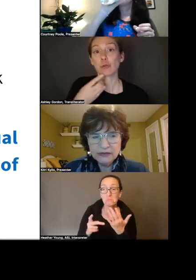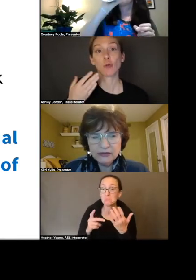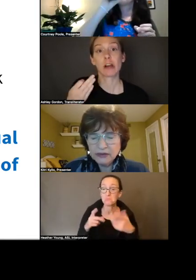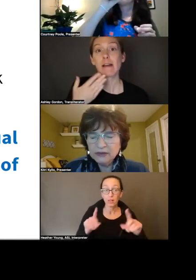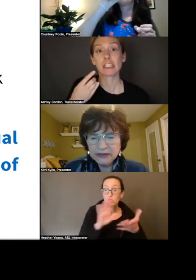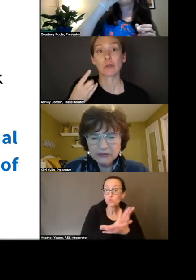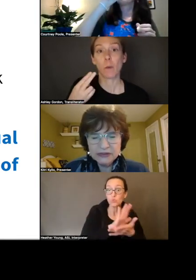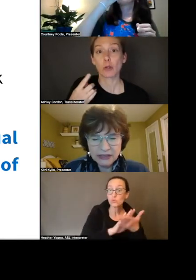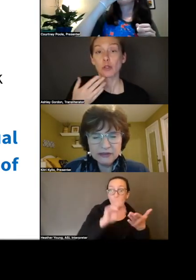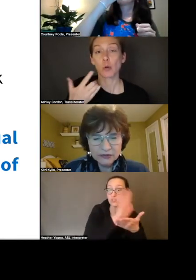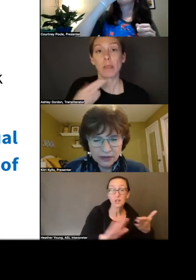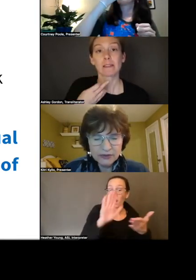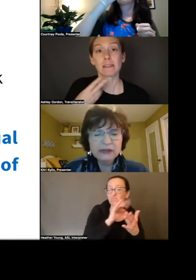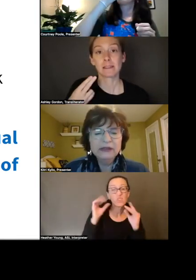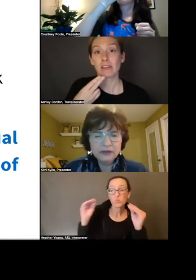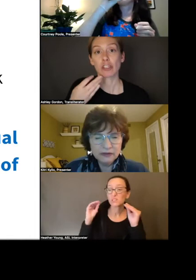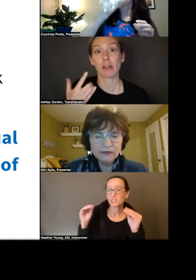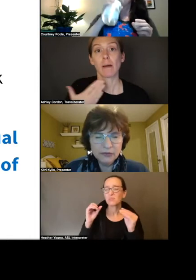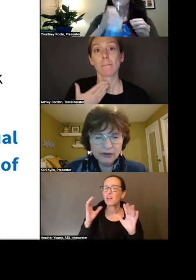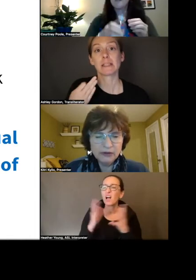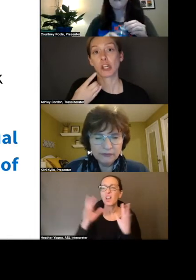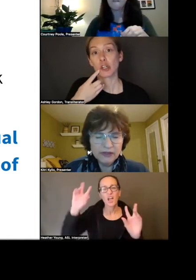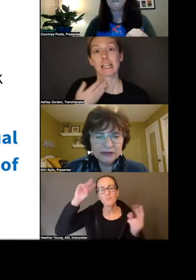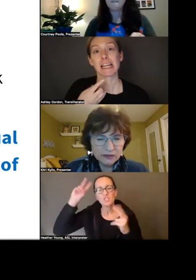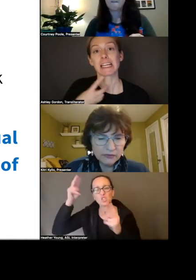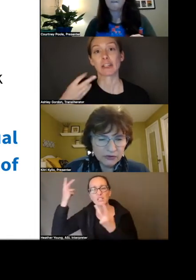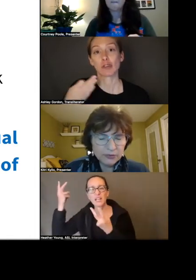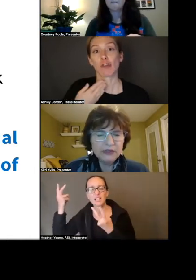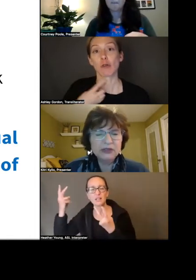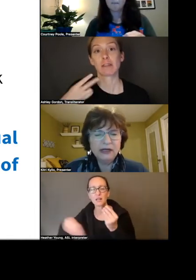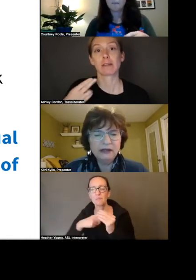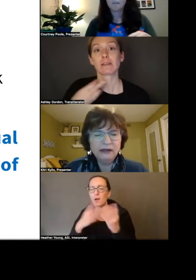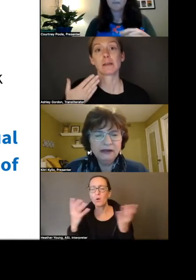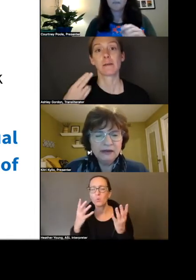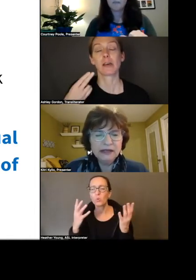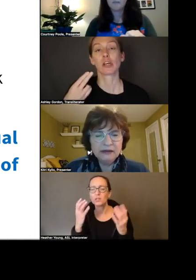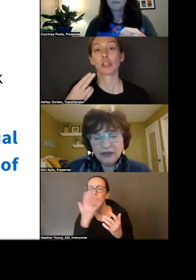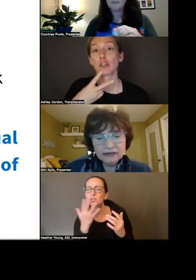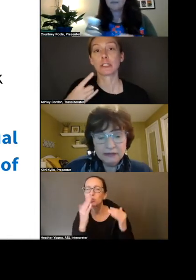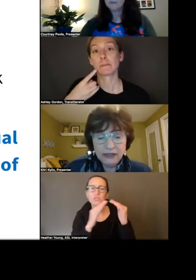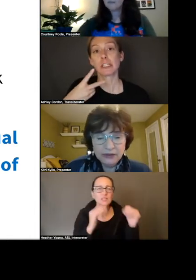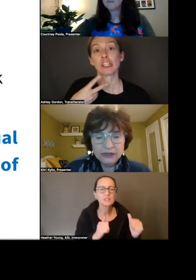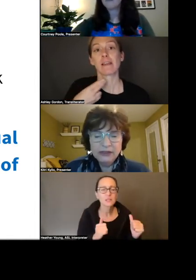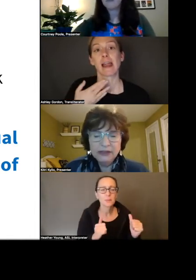I think there's a lot of misunderstanding surrounding the system of cued speech and that it conveys language.